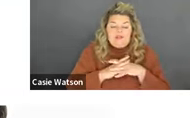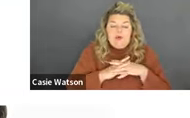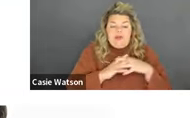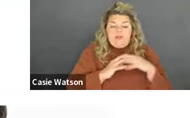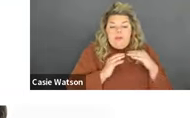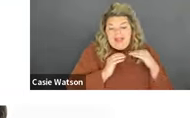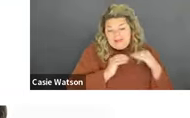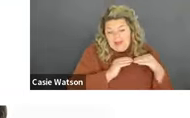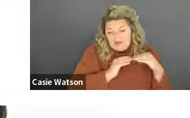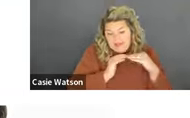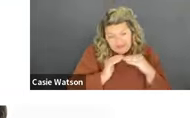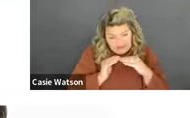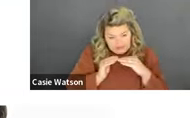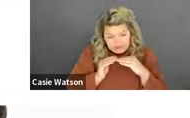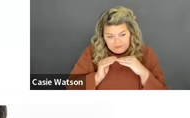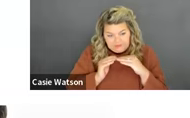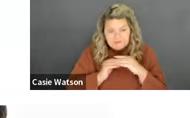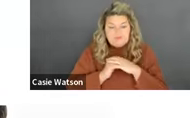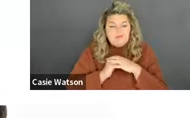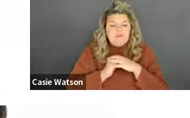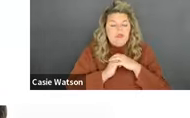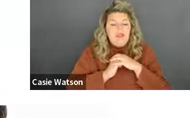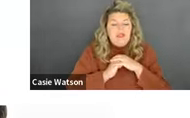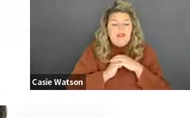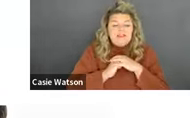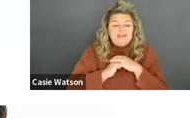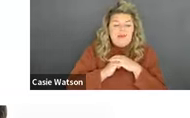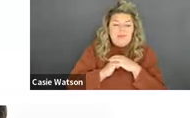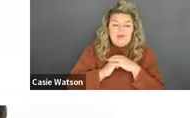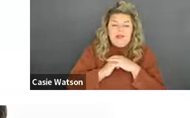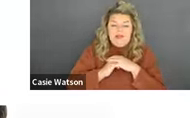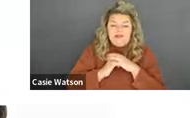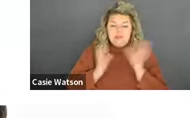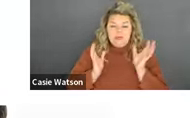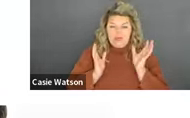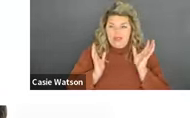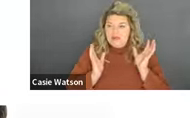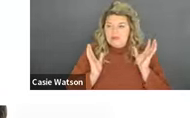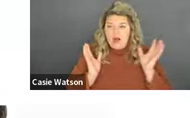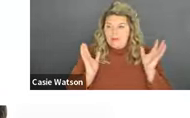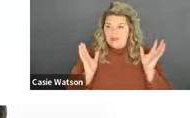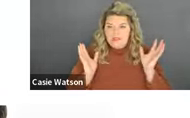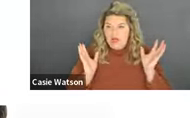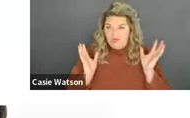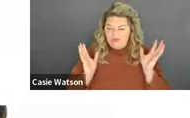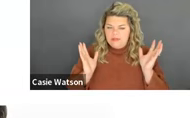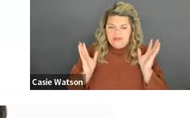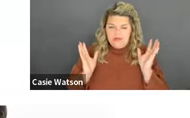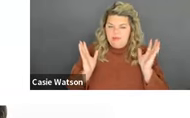is going from ASL to English. And this example is pretty commonly known